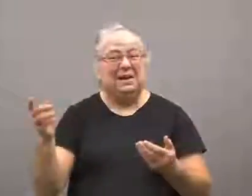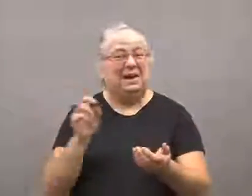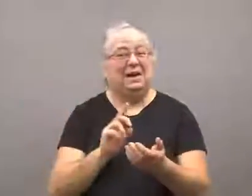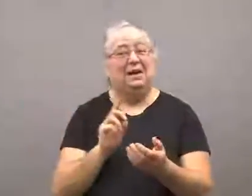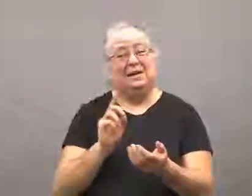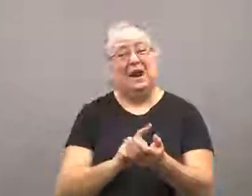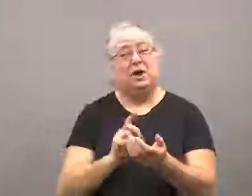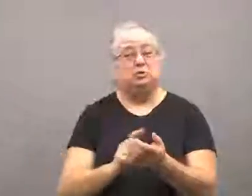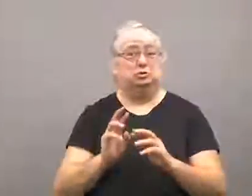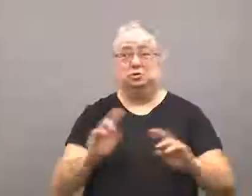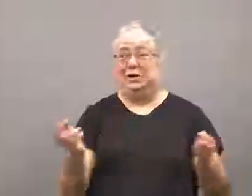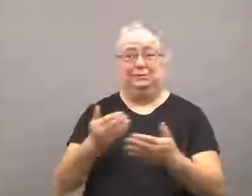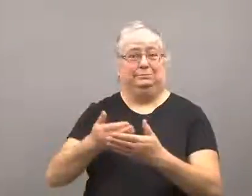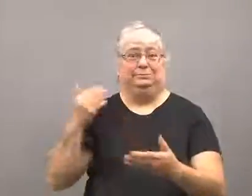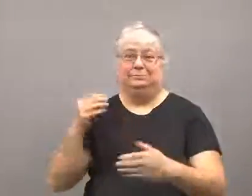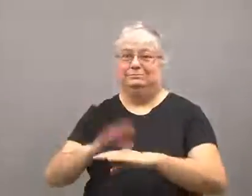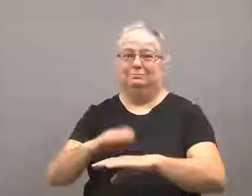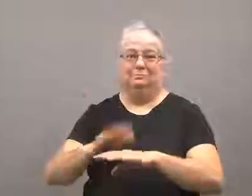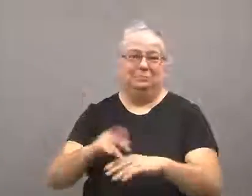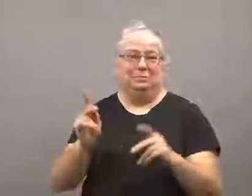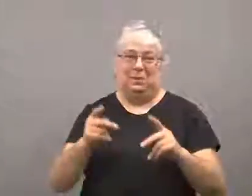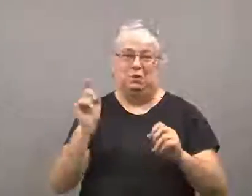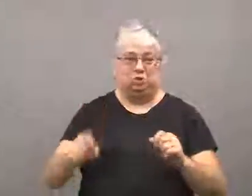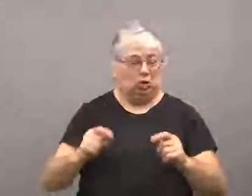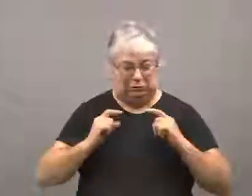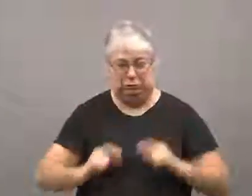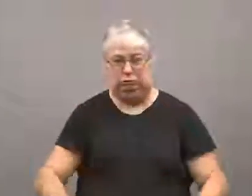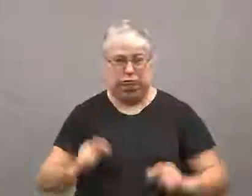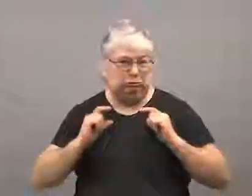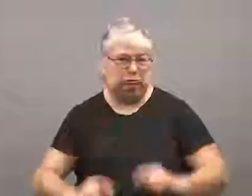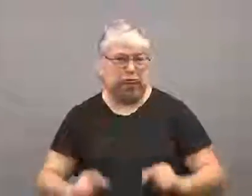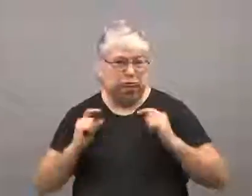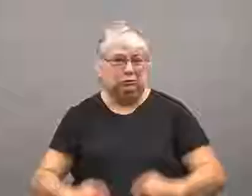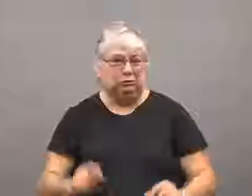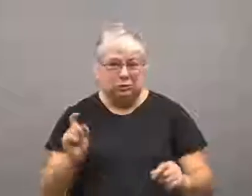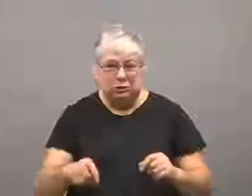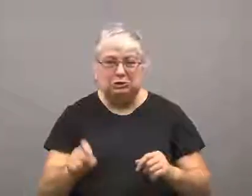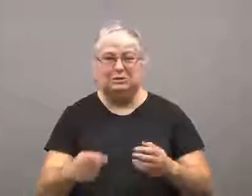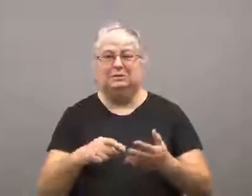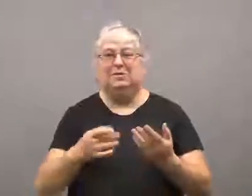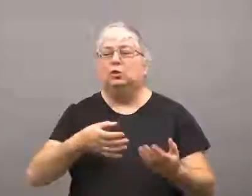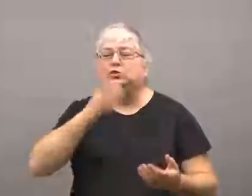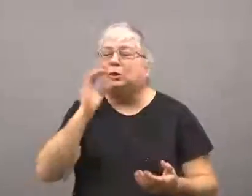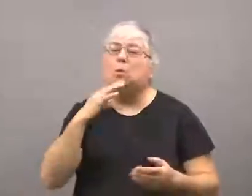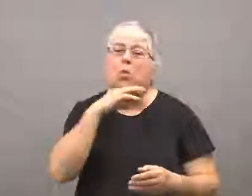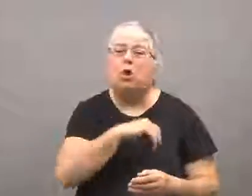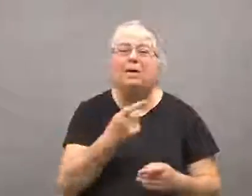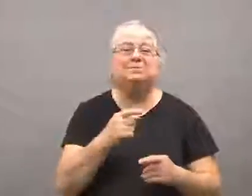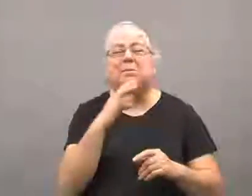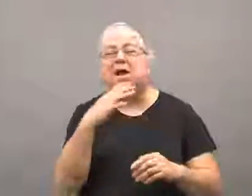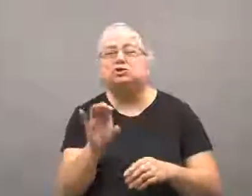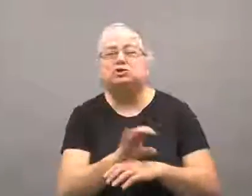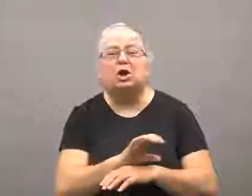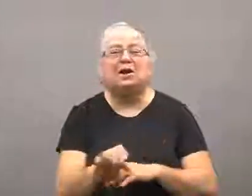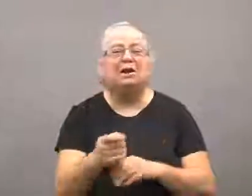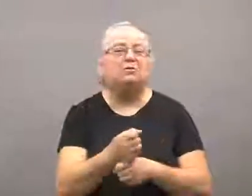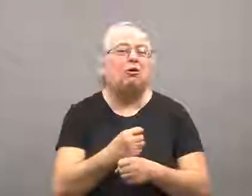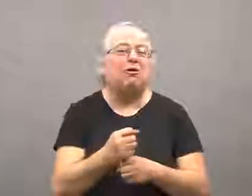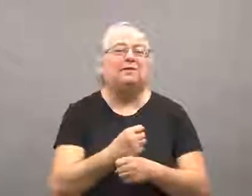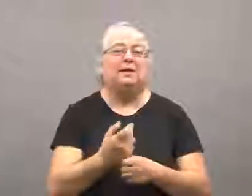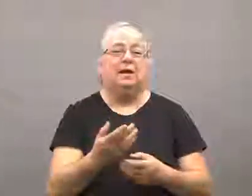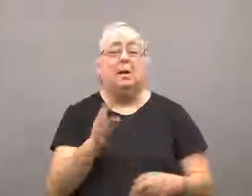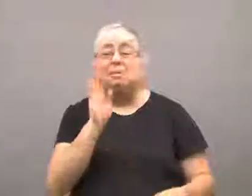Doctors are warning people to dress in layers to stay warm,